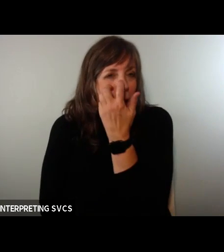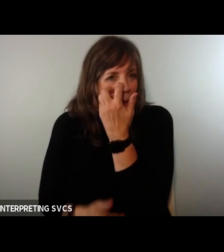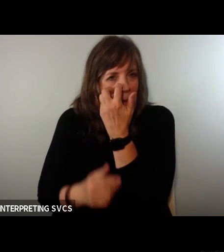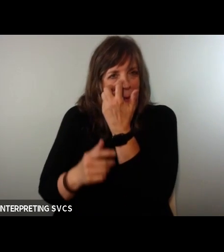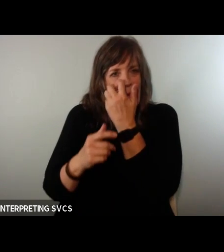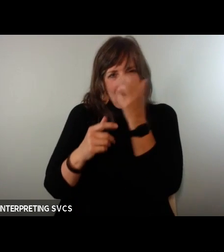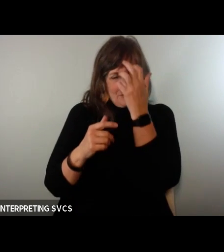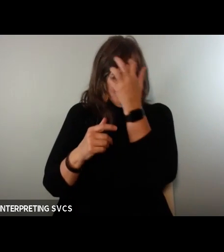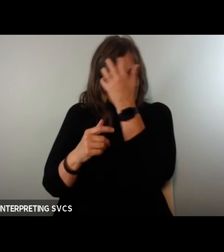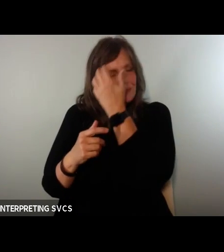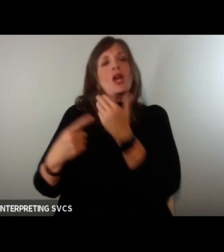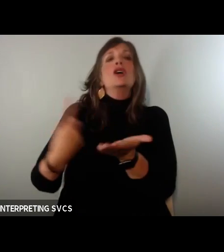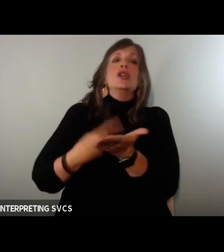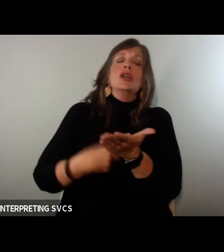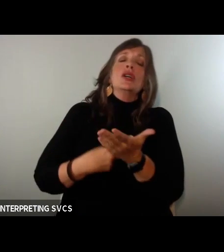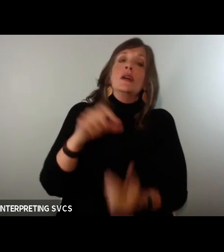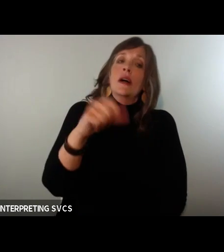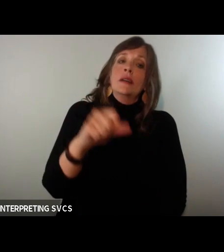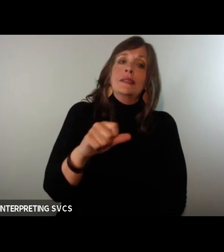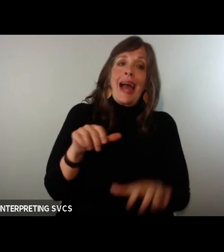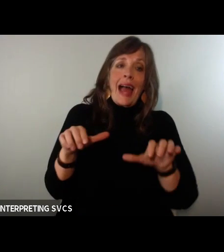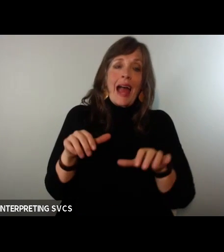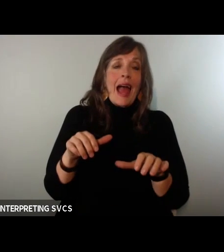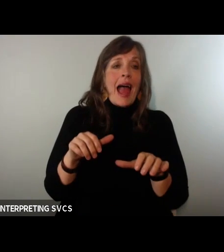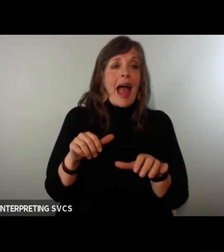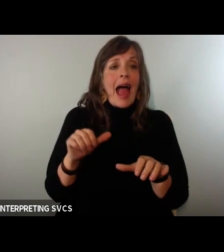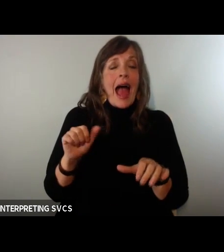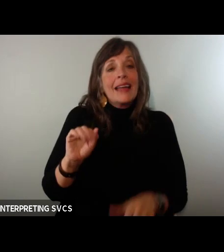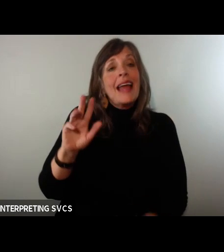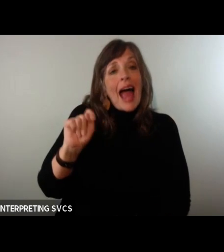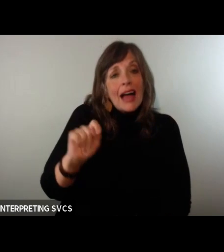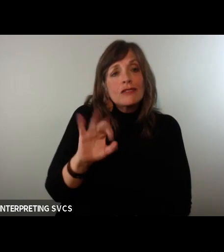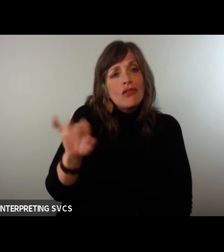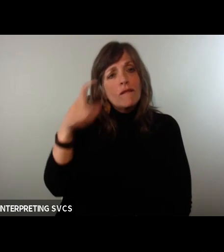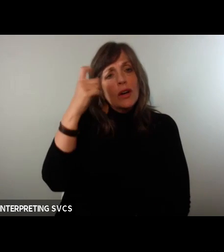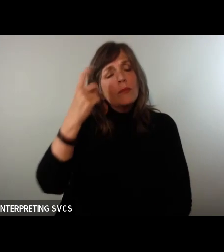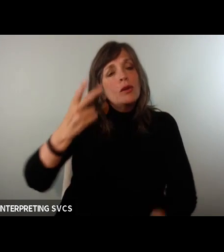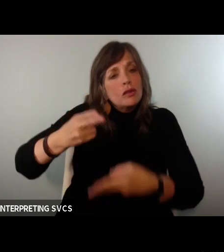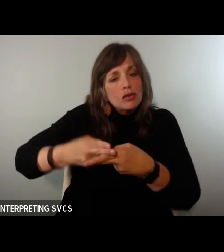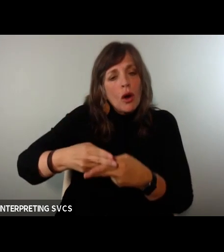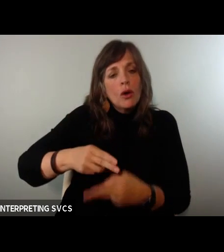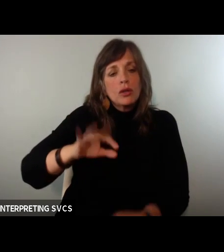Sometimes act of government is called a Force Majeure event and when that happens,